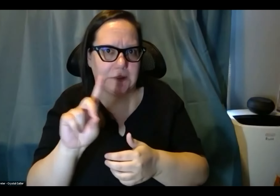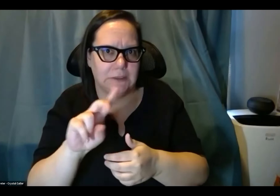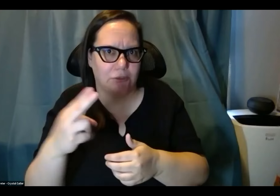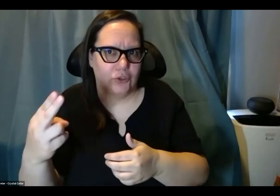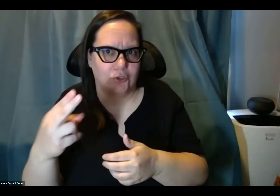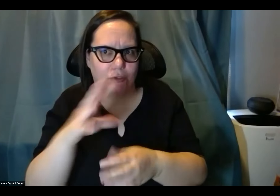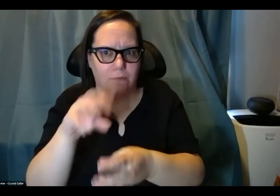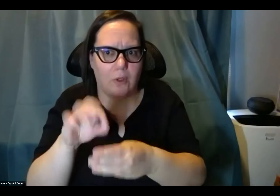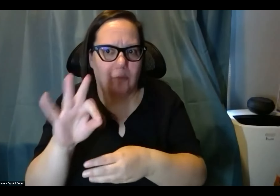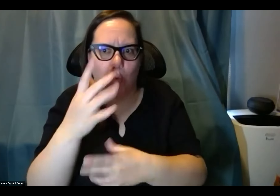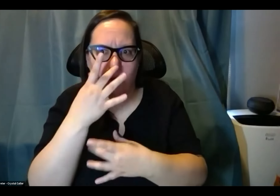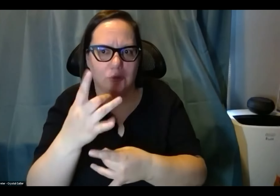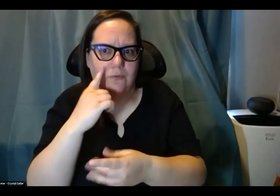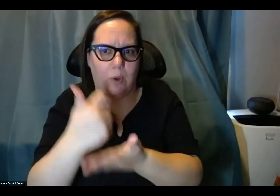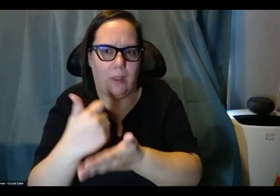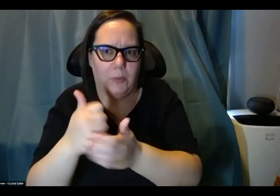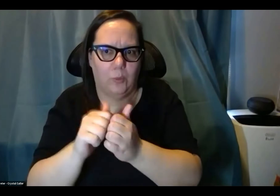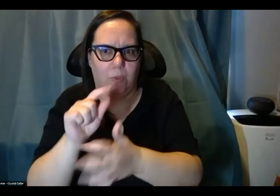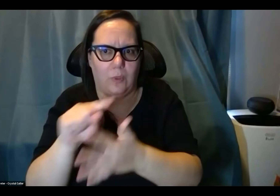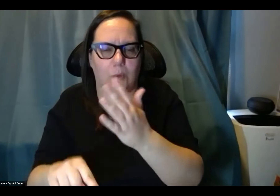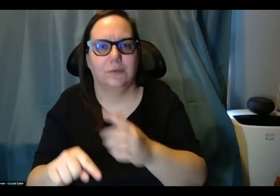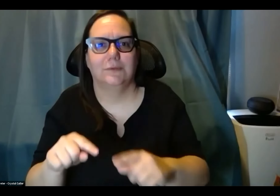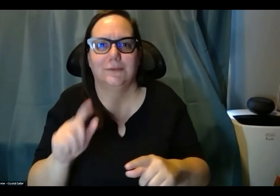efforts. >> Sarah: I think that's conversation we should